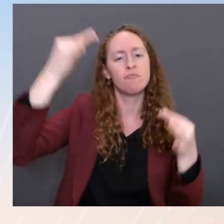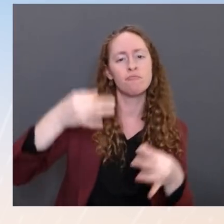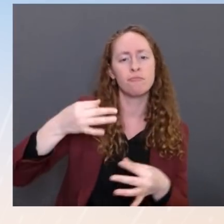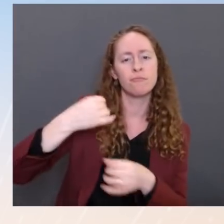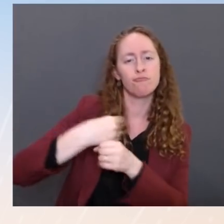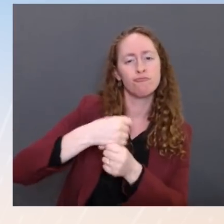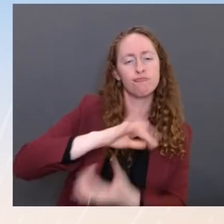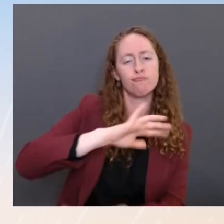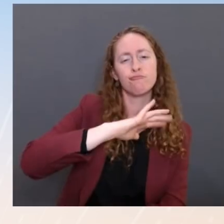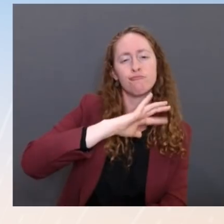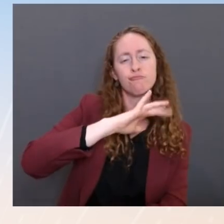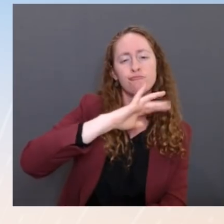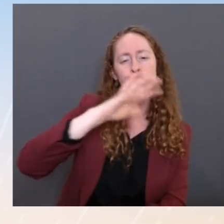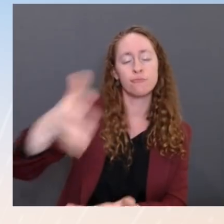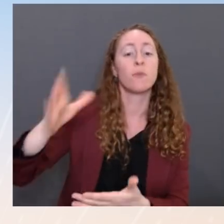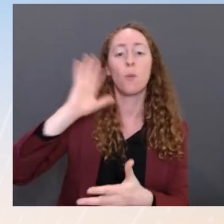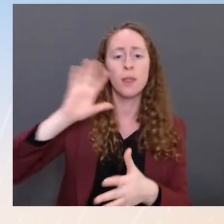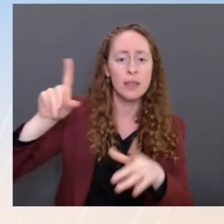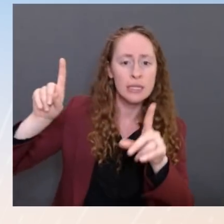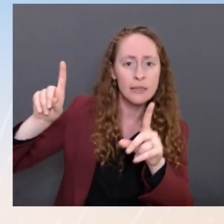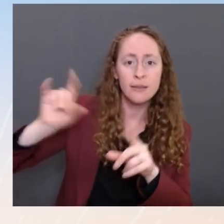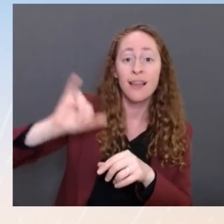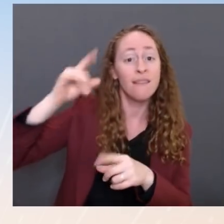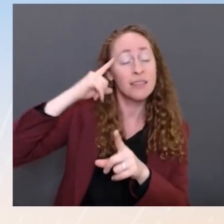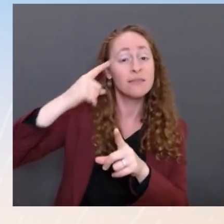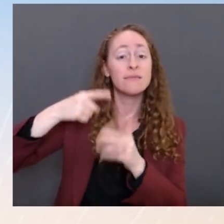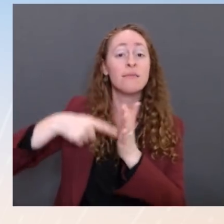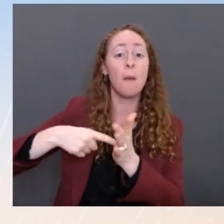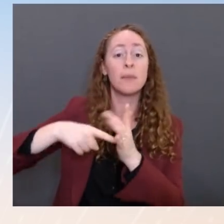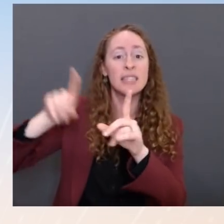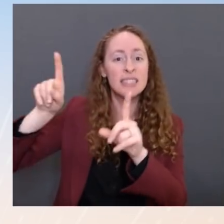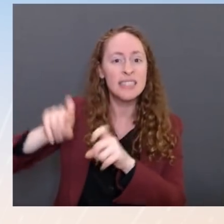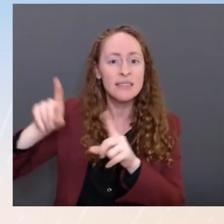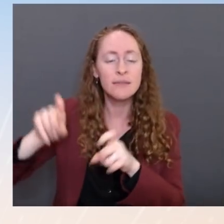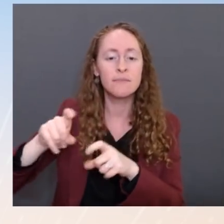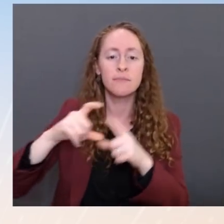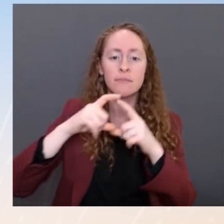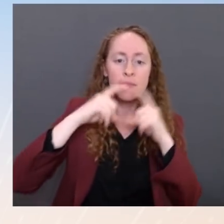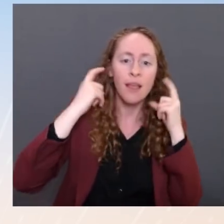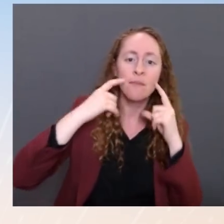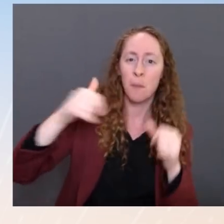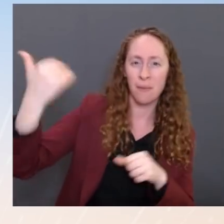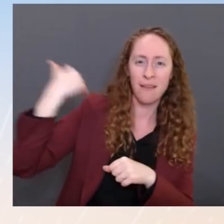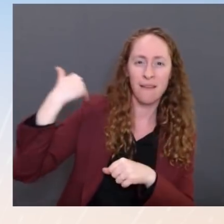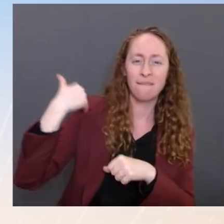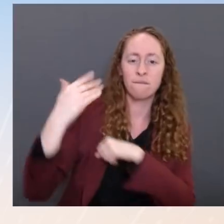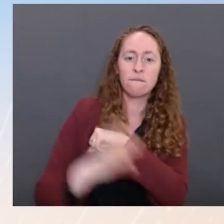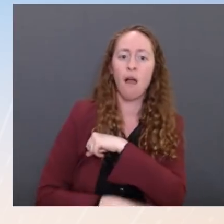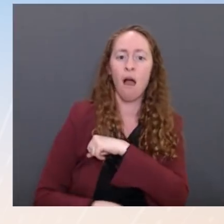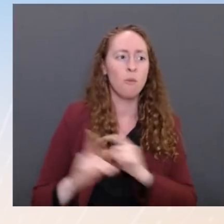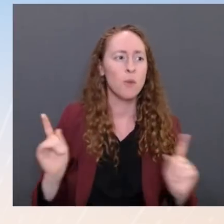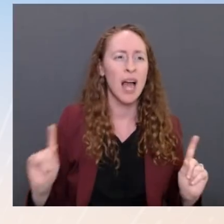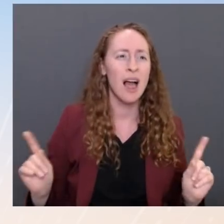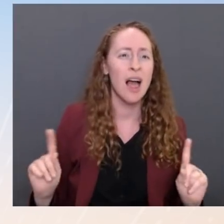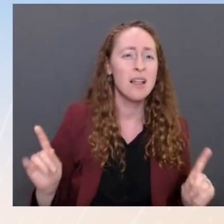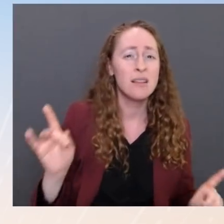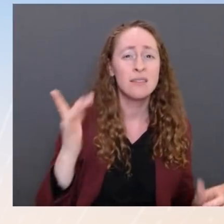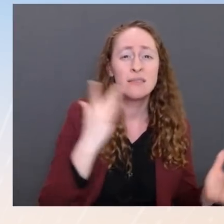you know, back in the fall -- remember? we had a shortage of tests. This summer, we had an abundance of tests to the point